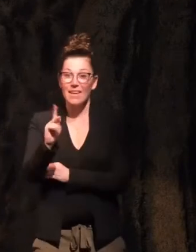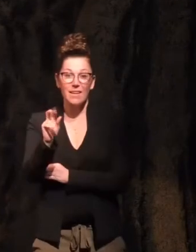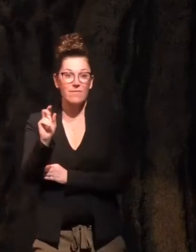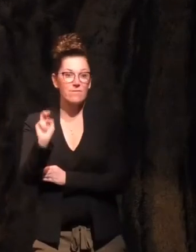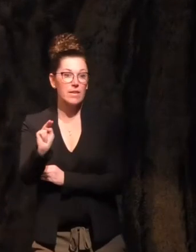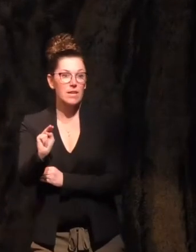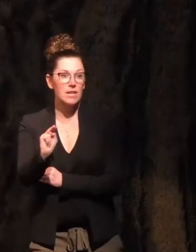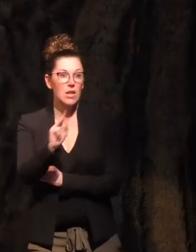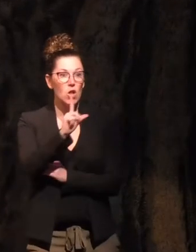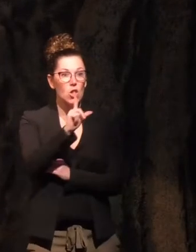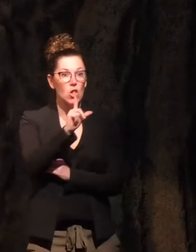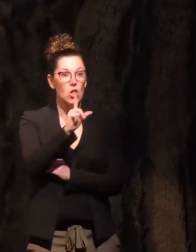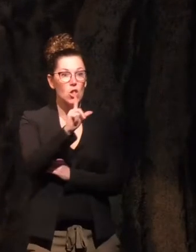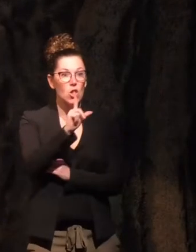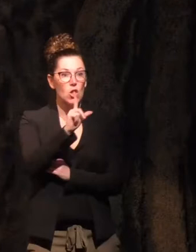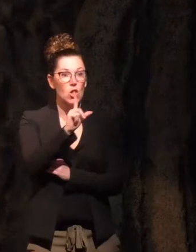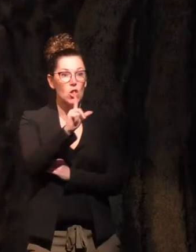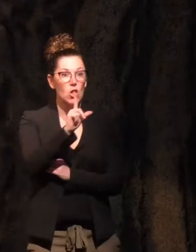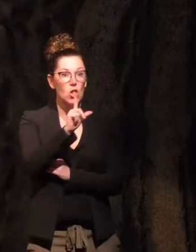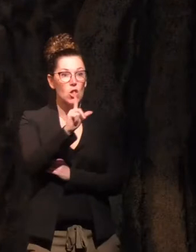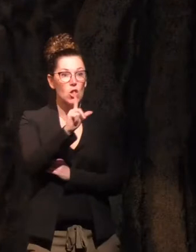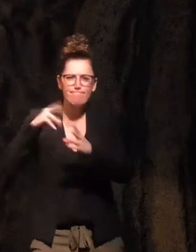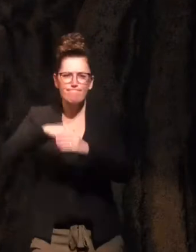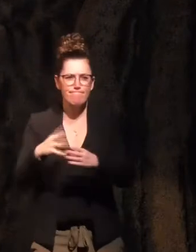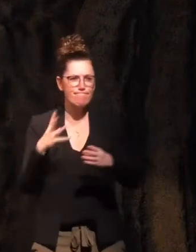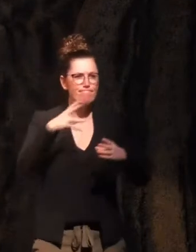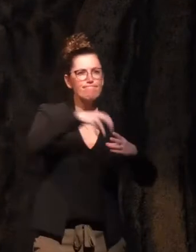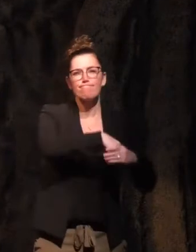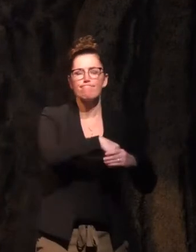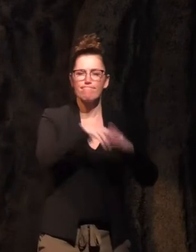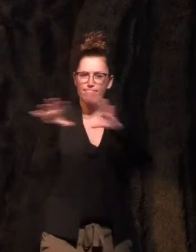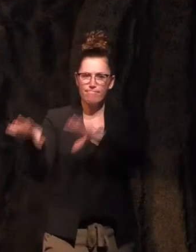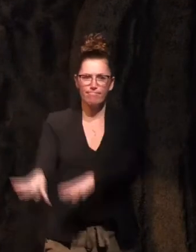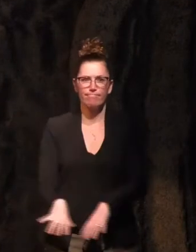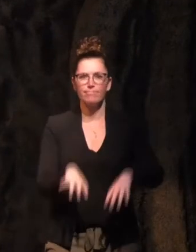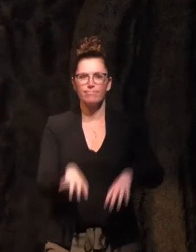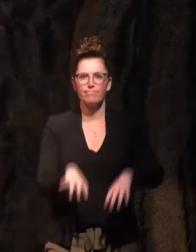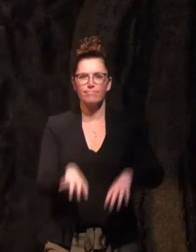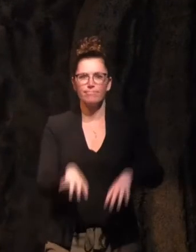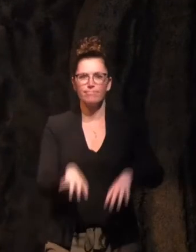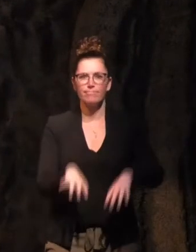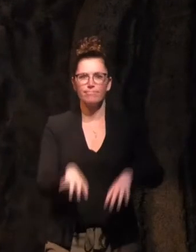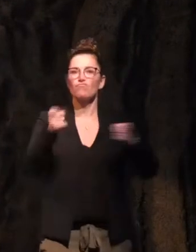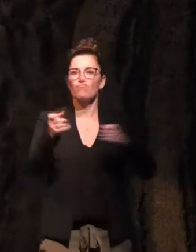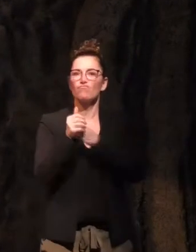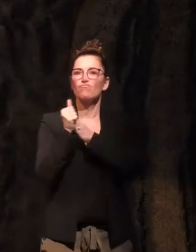so profoundly in service to as stewards of the National Arts Center Indigenous Theater department.